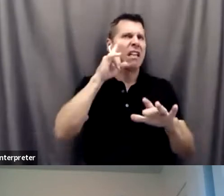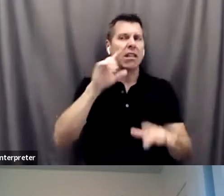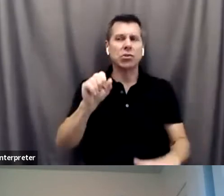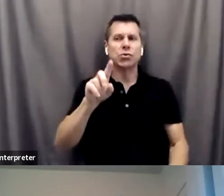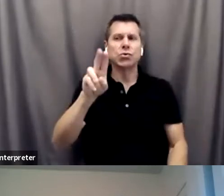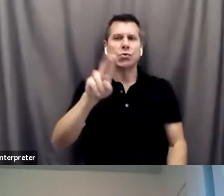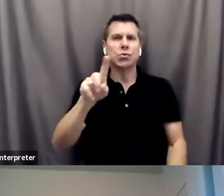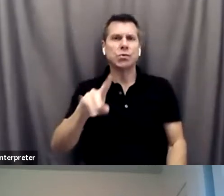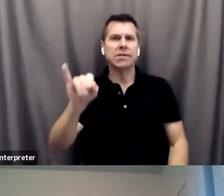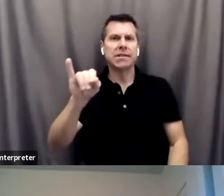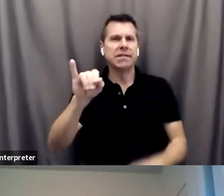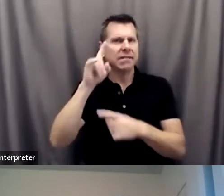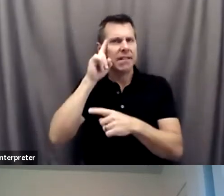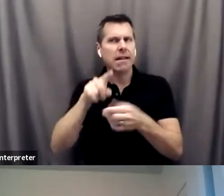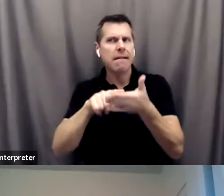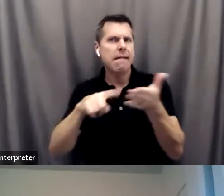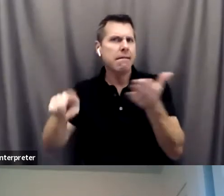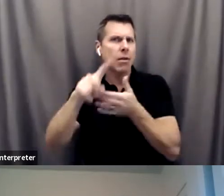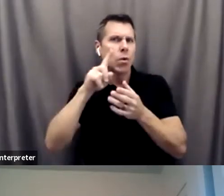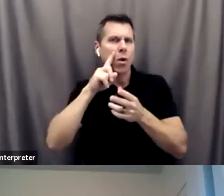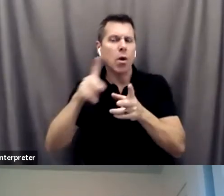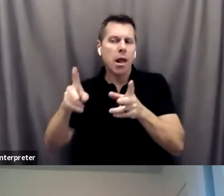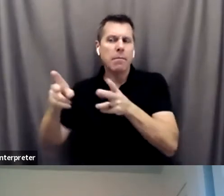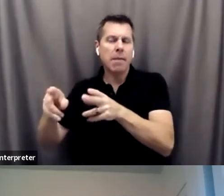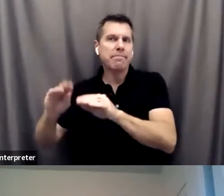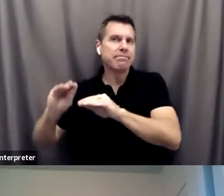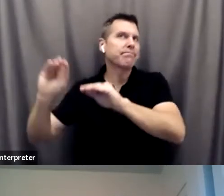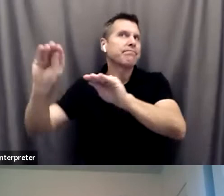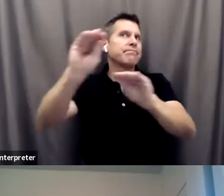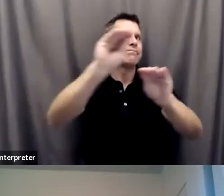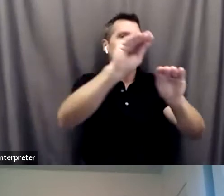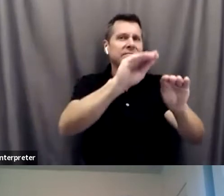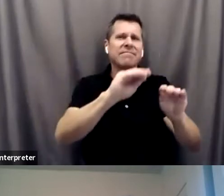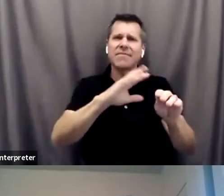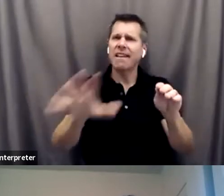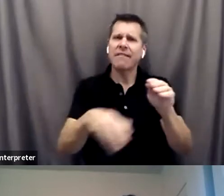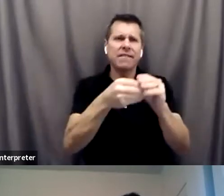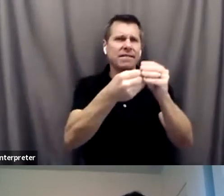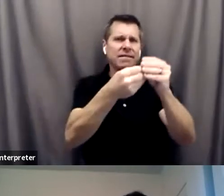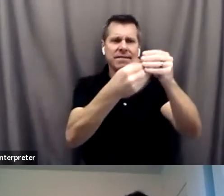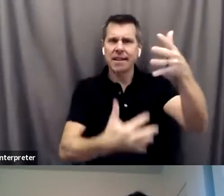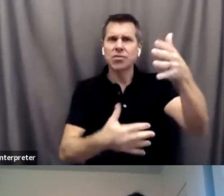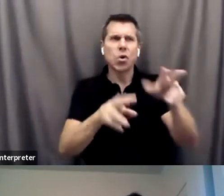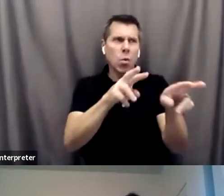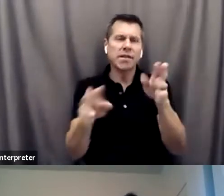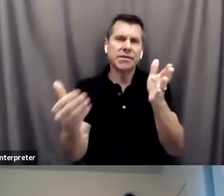week or so, so that you can access them and she should also have the PowerPoint available. So thank you all for joining. It's